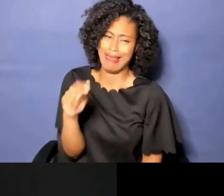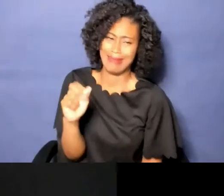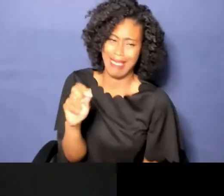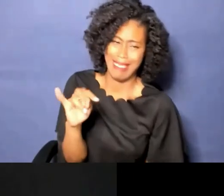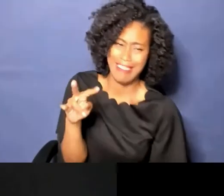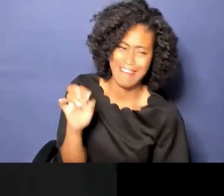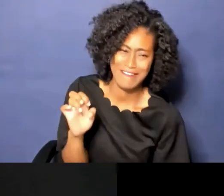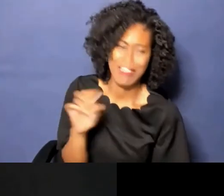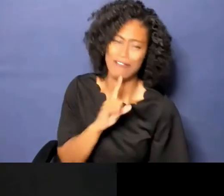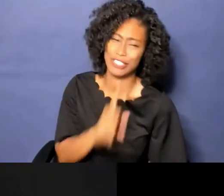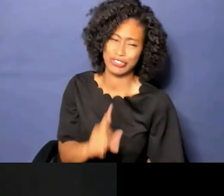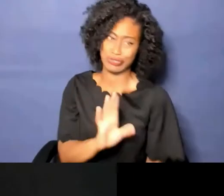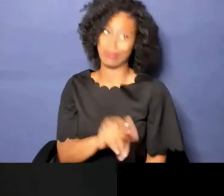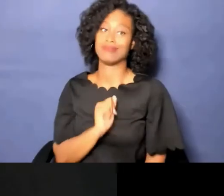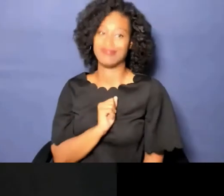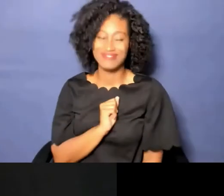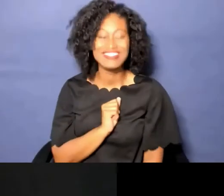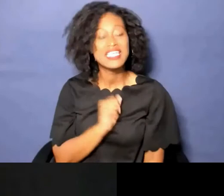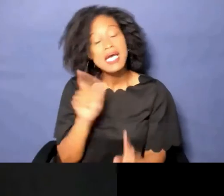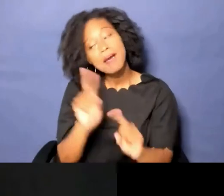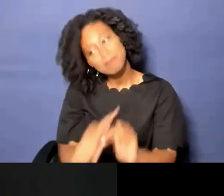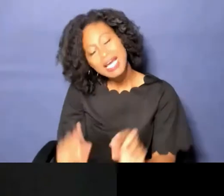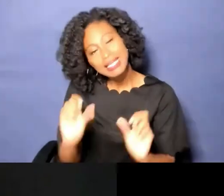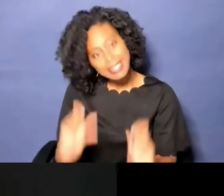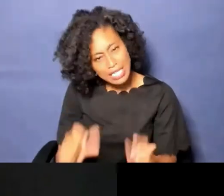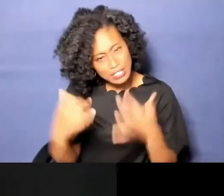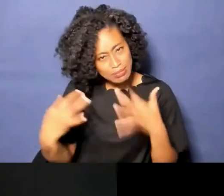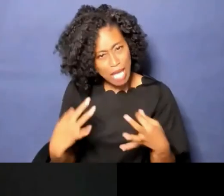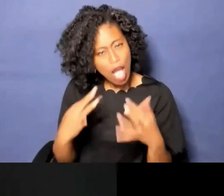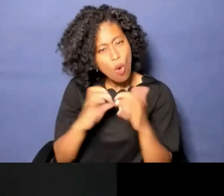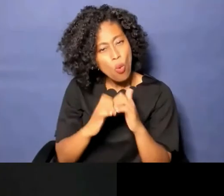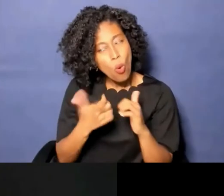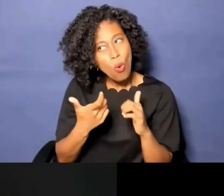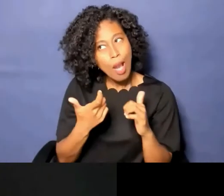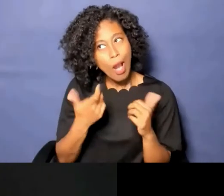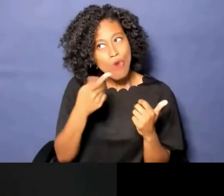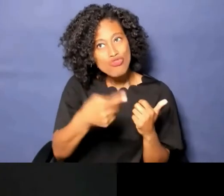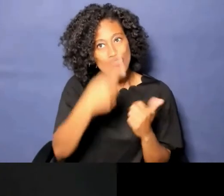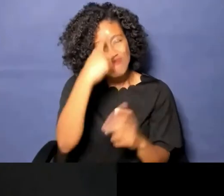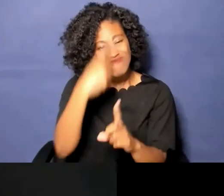but can you talk about what we can do during these tough times?